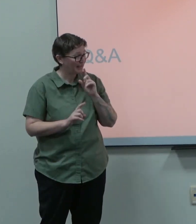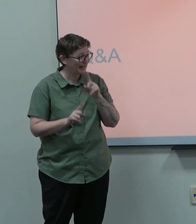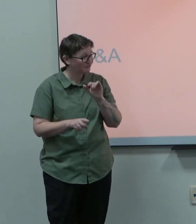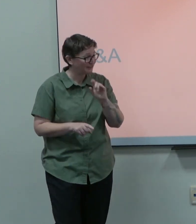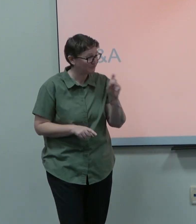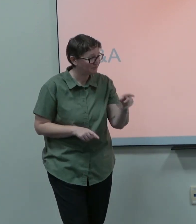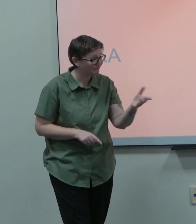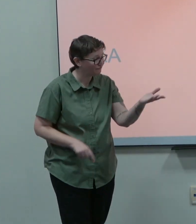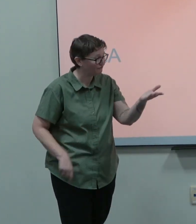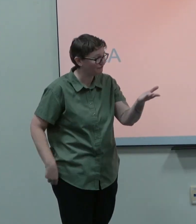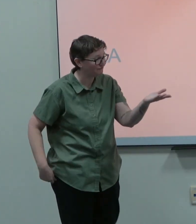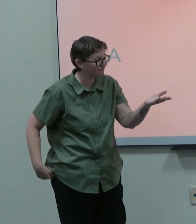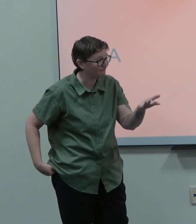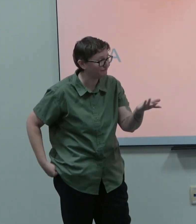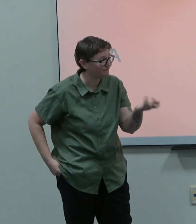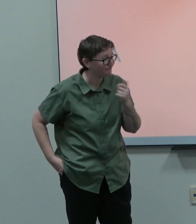Okay. Anyone else want to answer that?